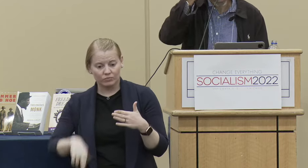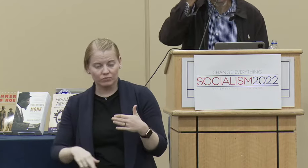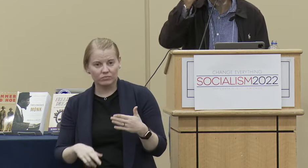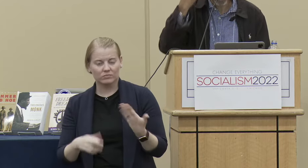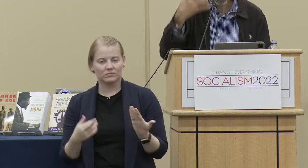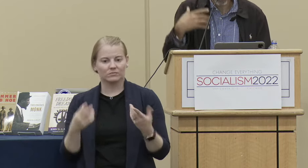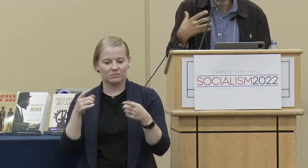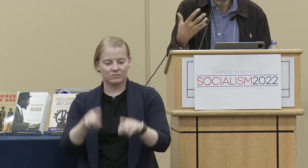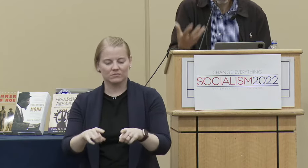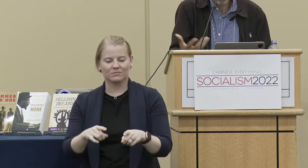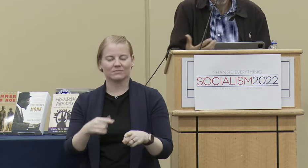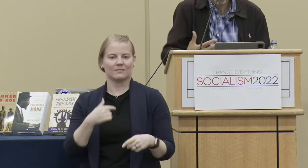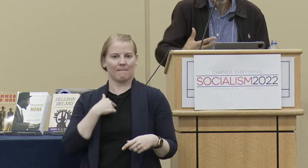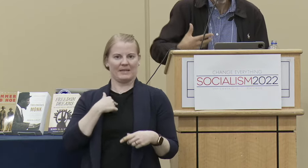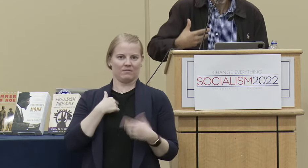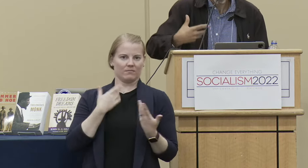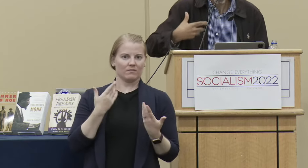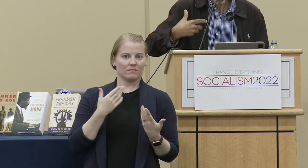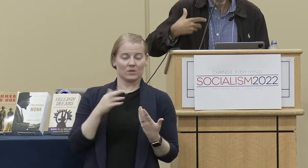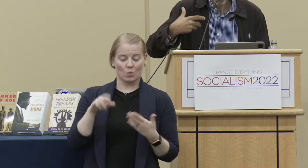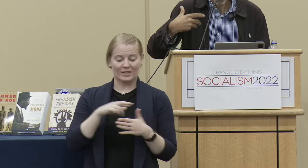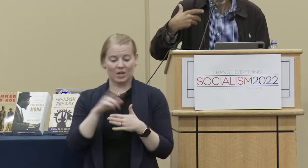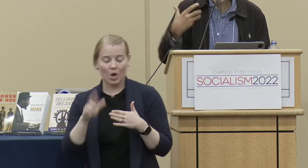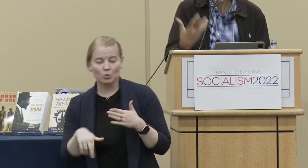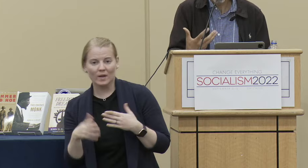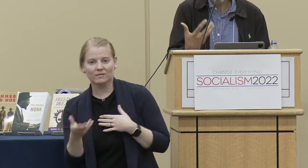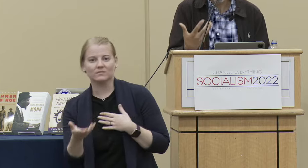So, he goes on to say, you know, as a consequence -- this